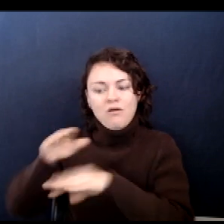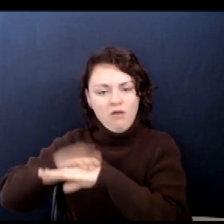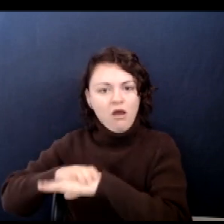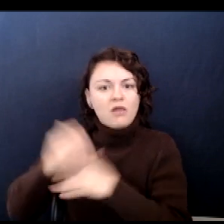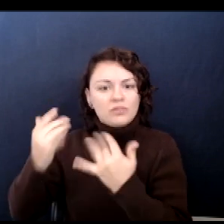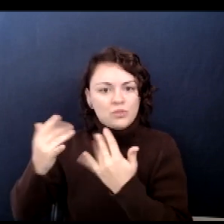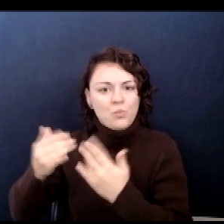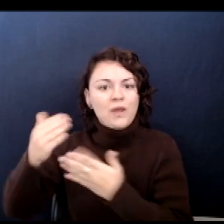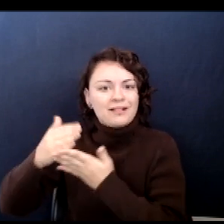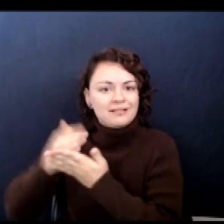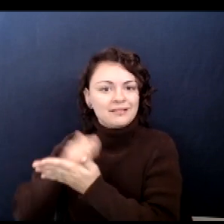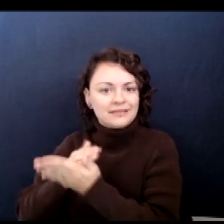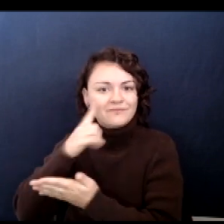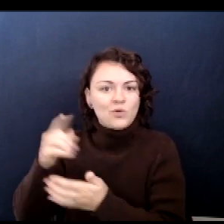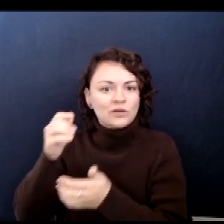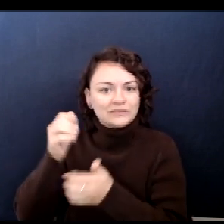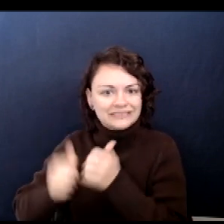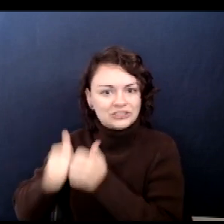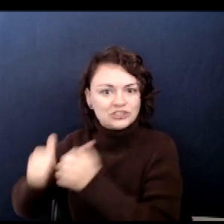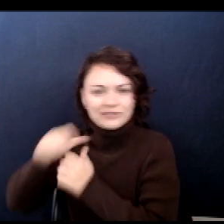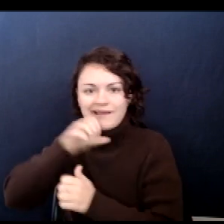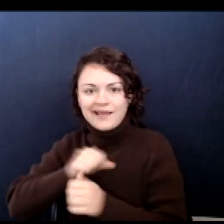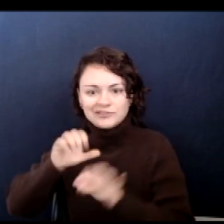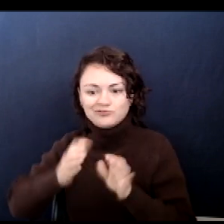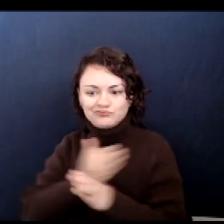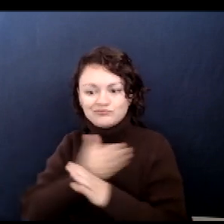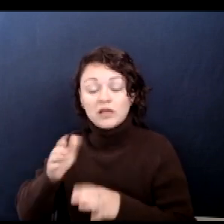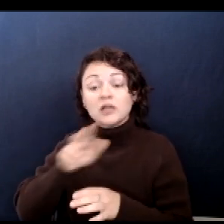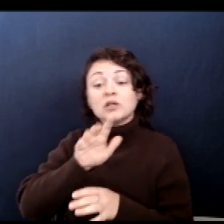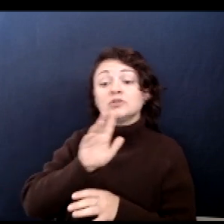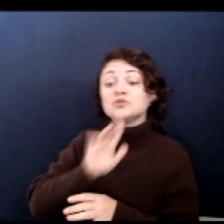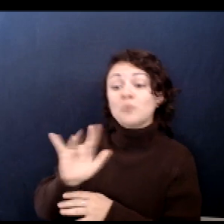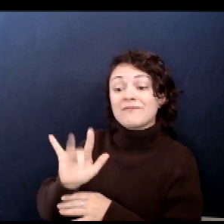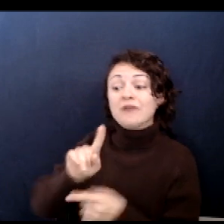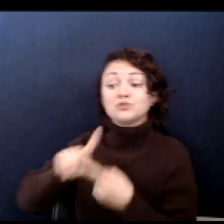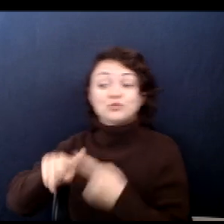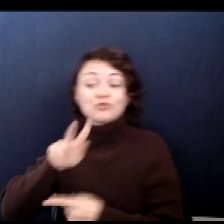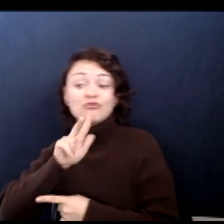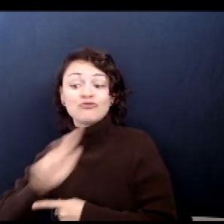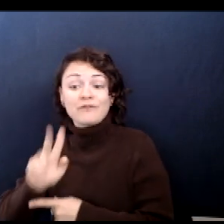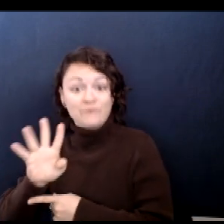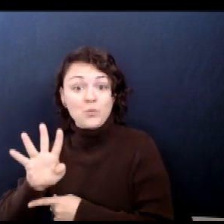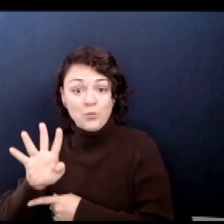for that same age range of 25 to 34. On the recipient list,